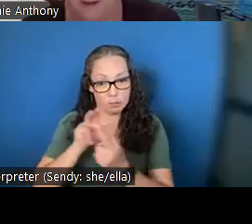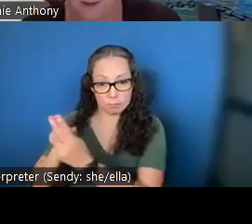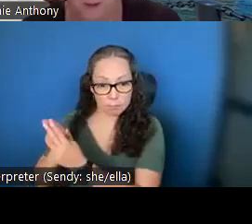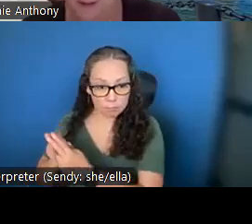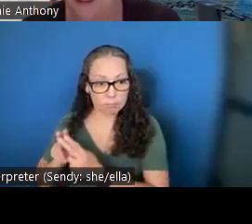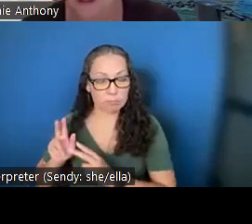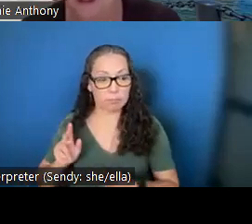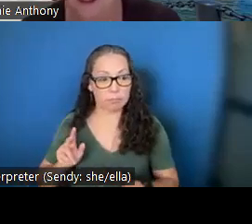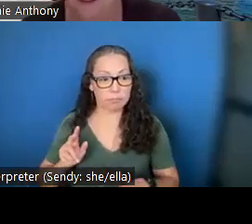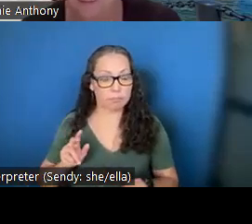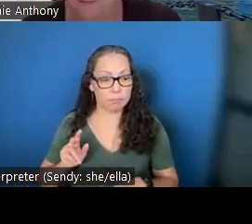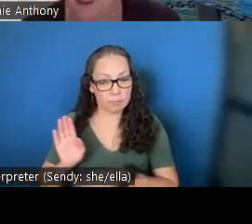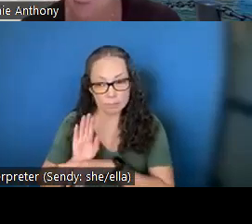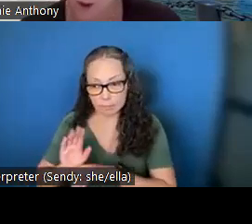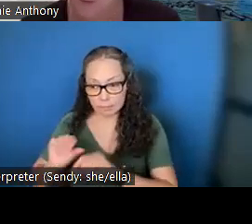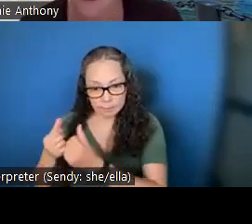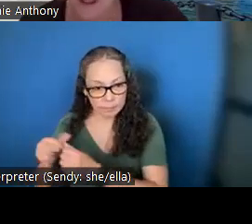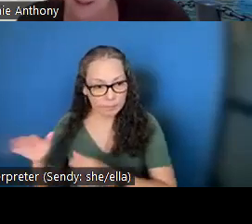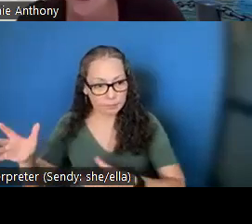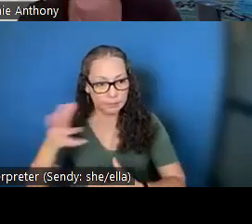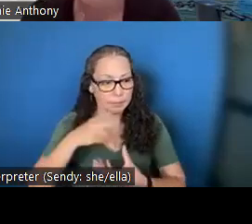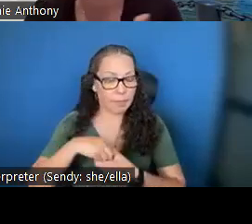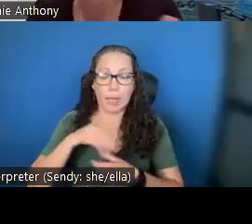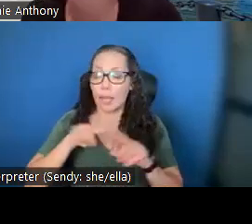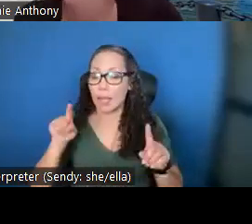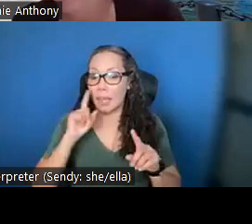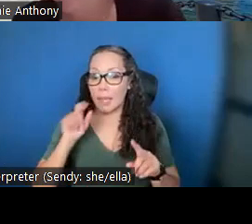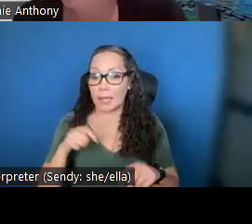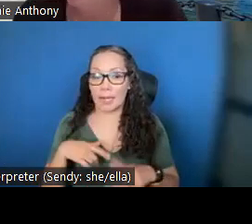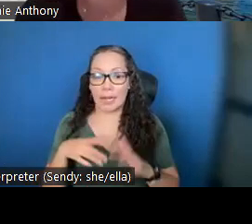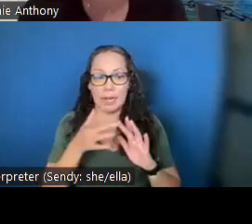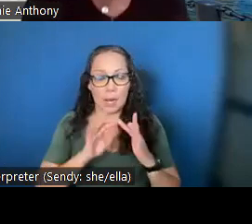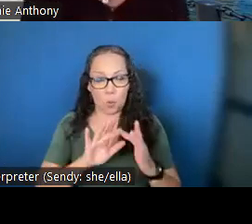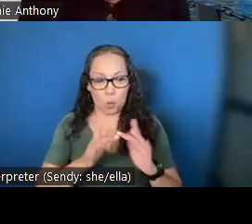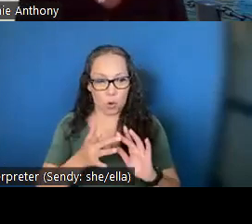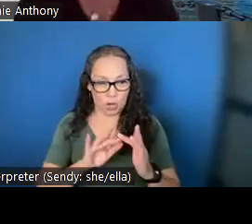developing uh Network building guidance and here's another area we can talk specifically